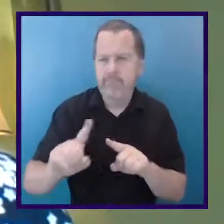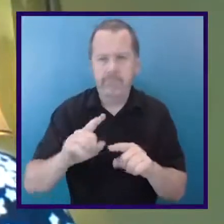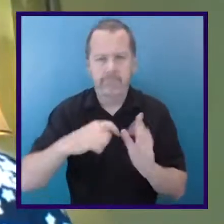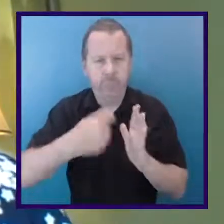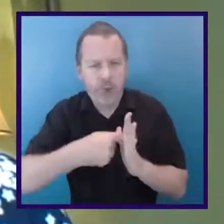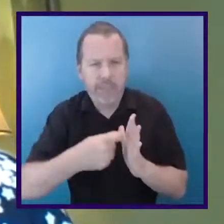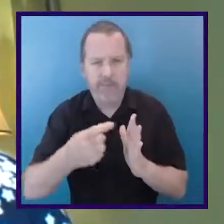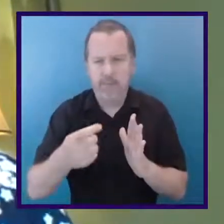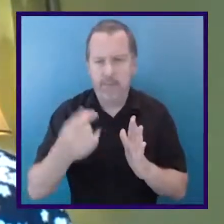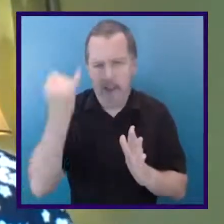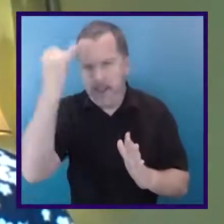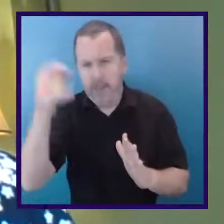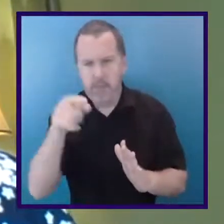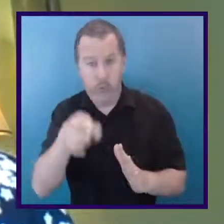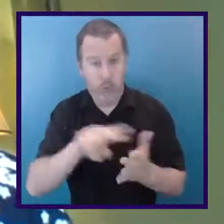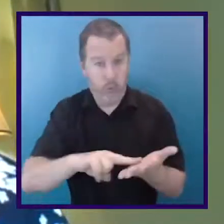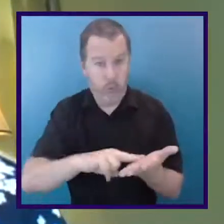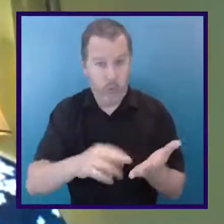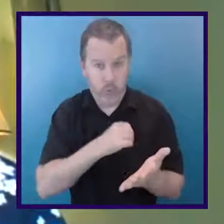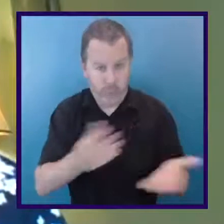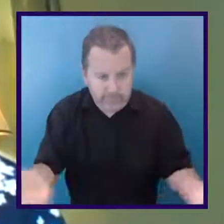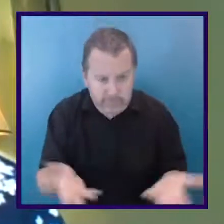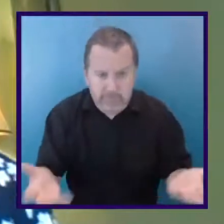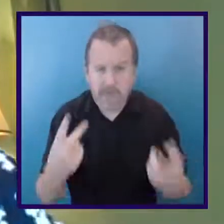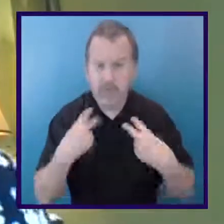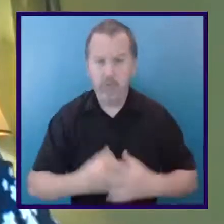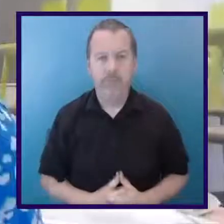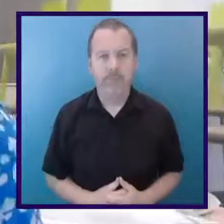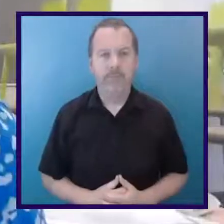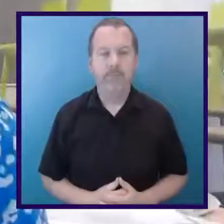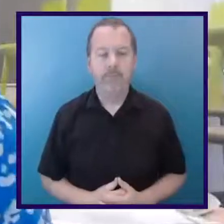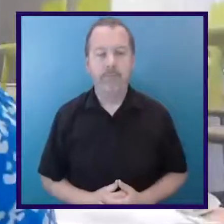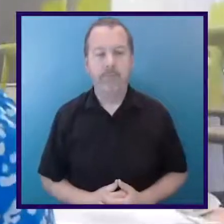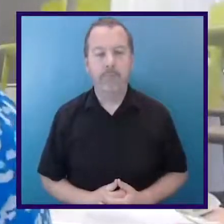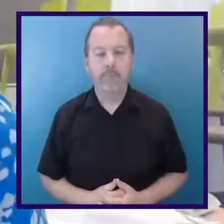you taken at school level to help to promote languages amongst the pupils?